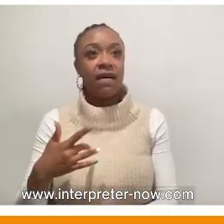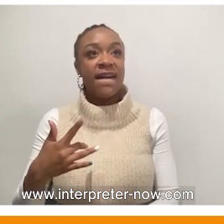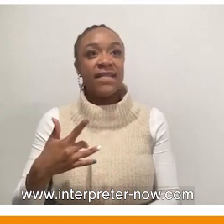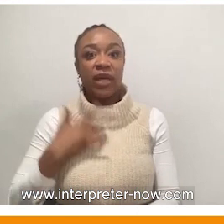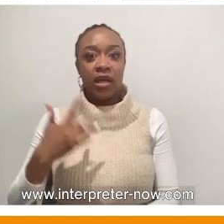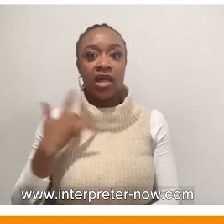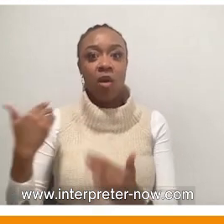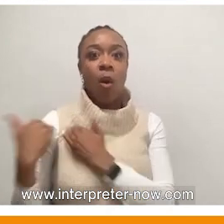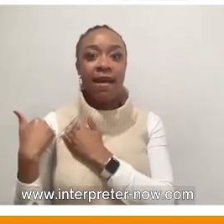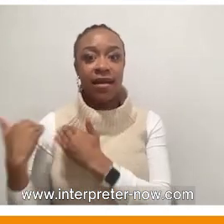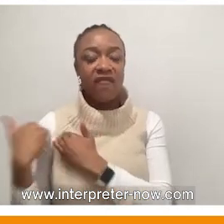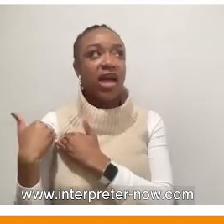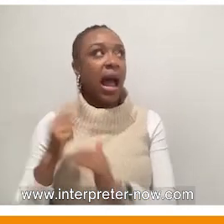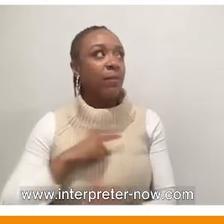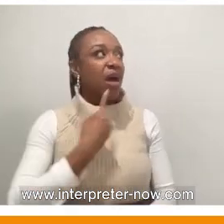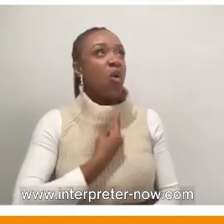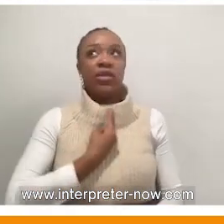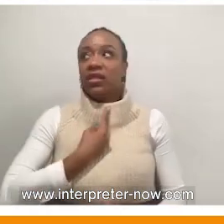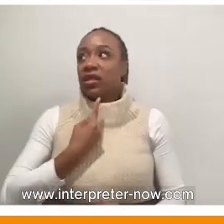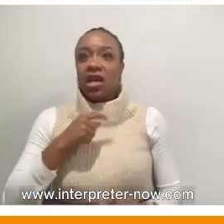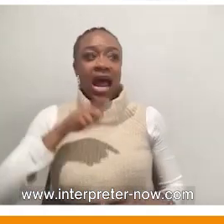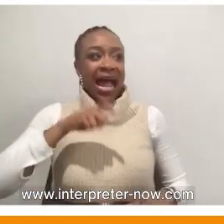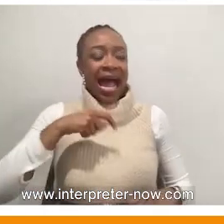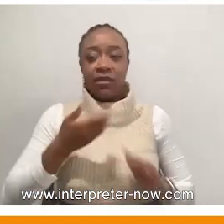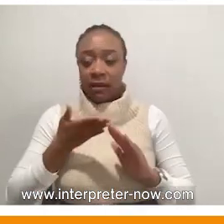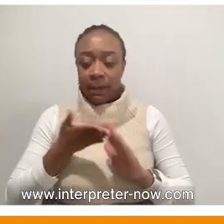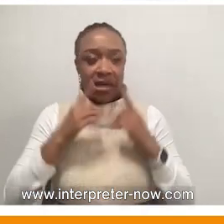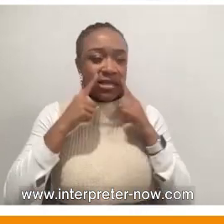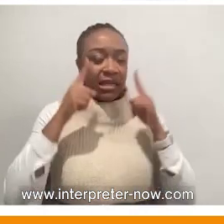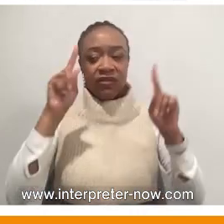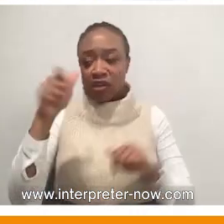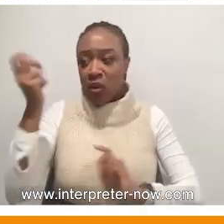and feeling like you have to succeed so that other people like you can have that opportunity